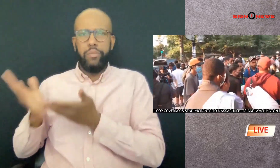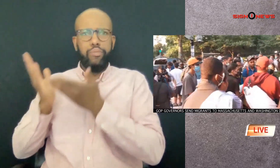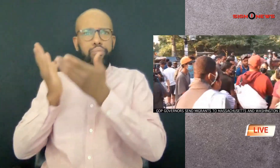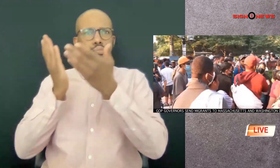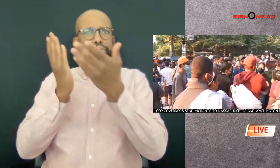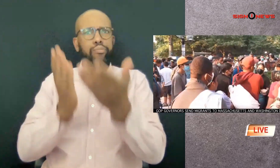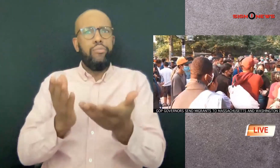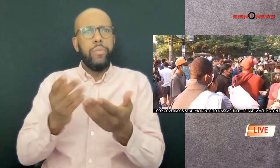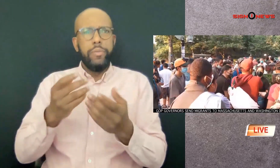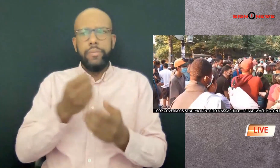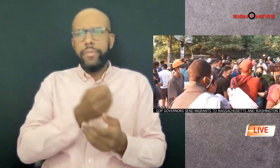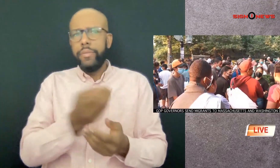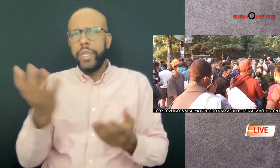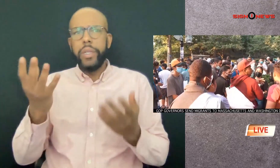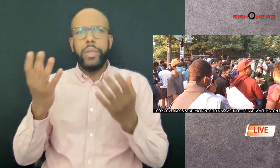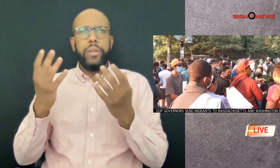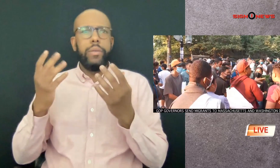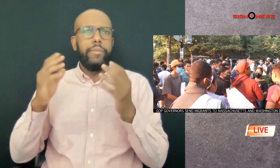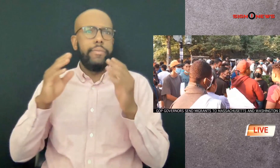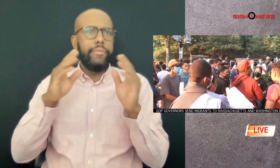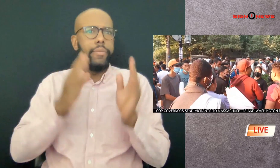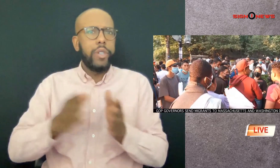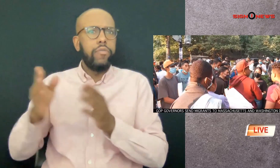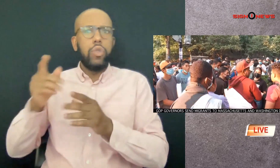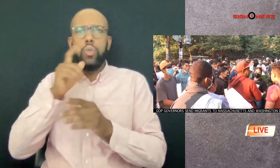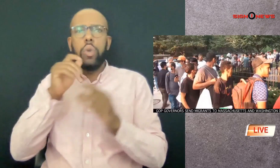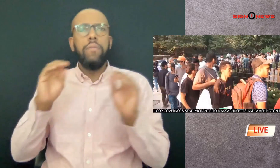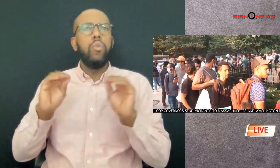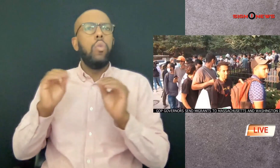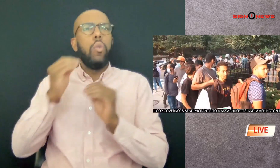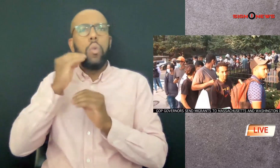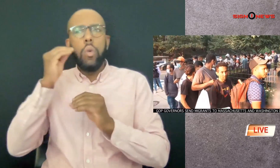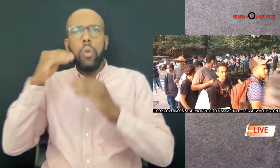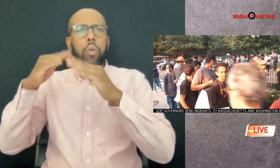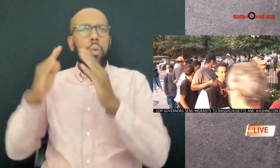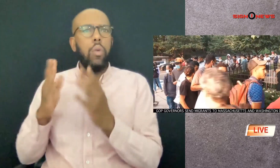the governors of Florida and Texas intentionally loaded up hundreds of